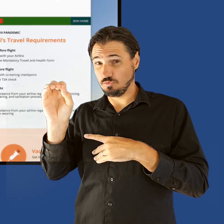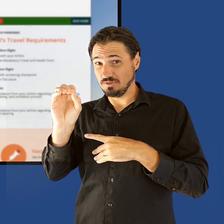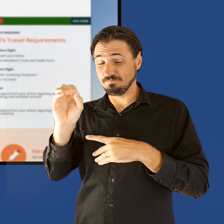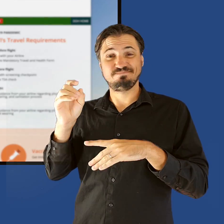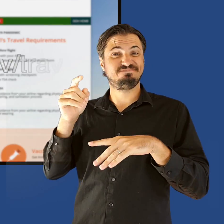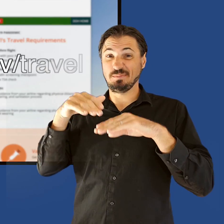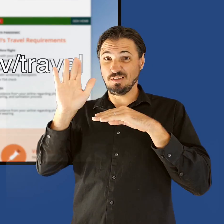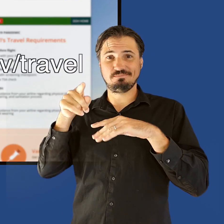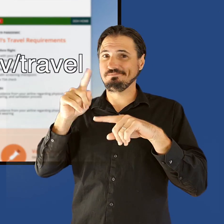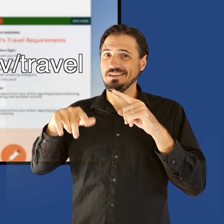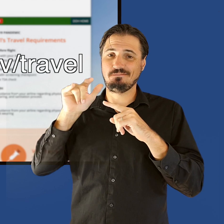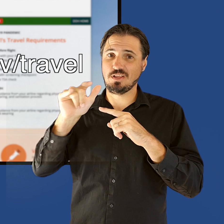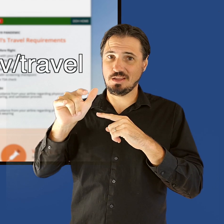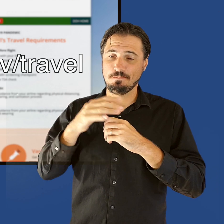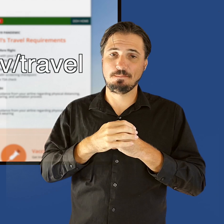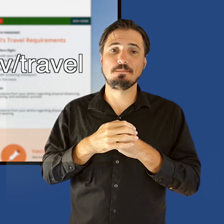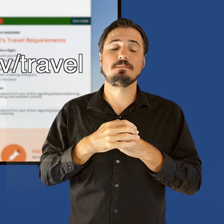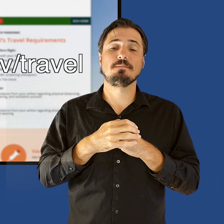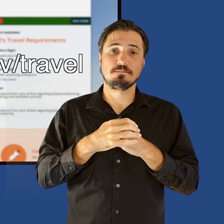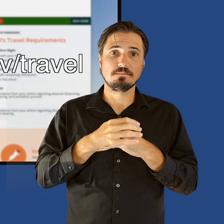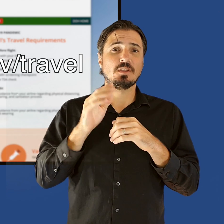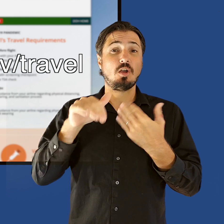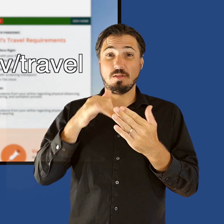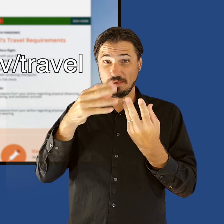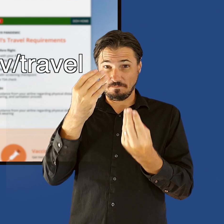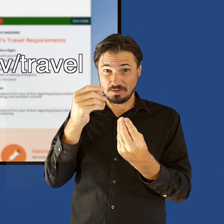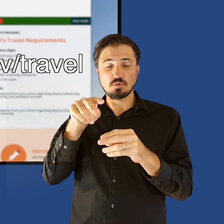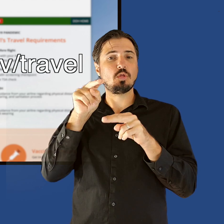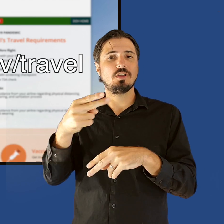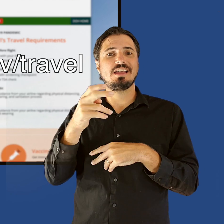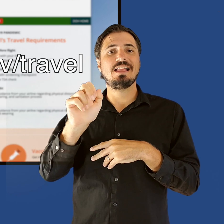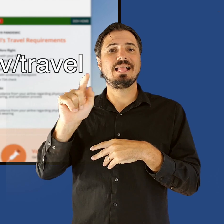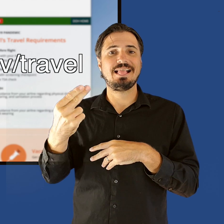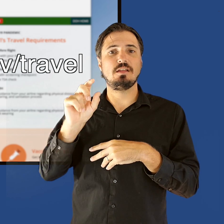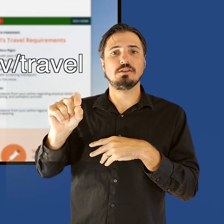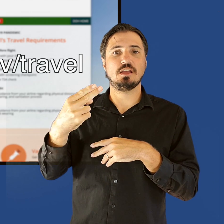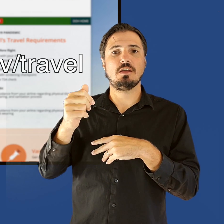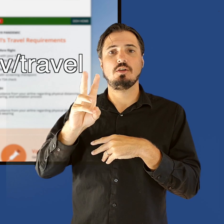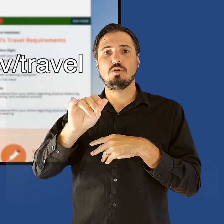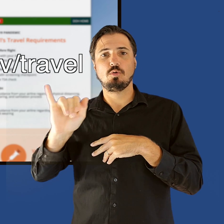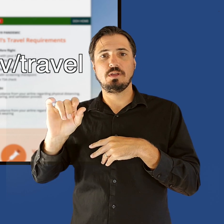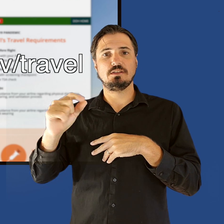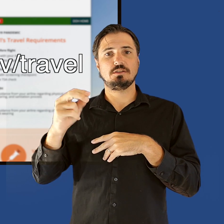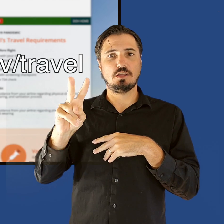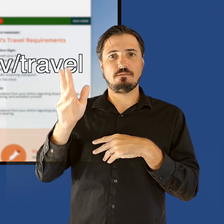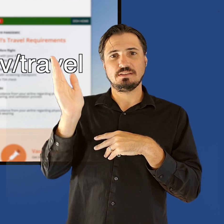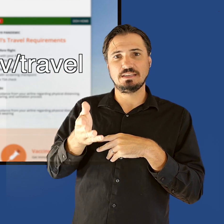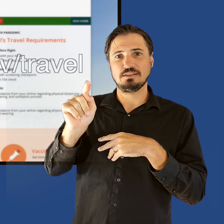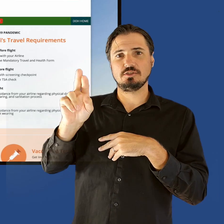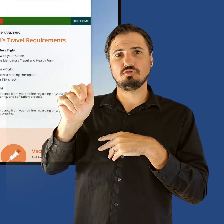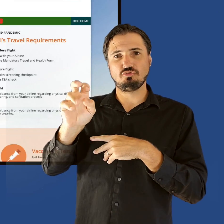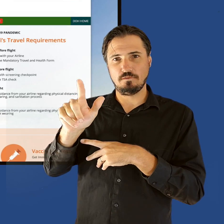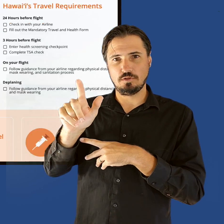All of these details can be found on the state’s website health.hawaii.gov/travel.